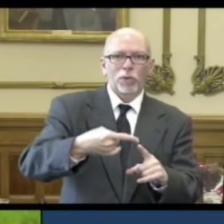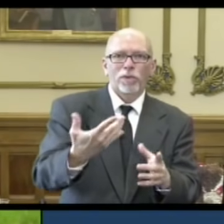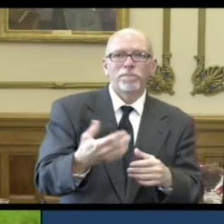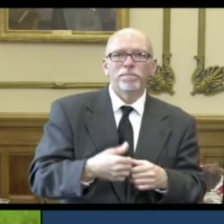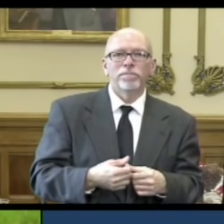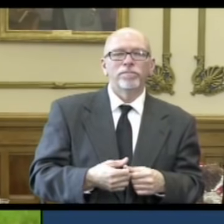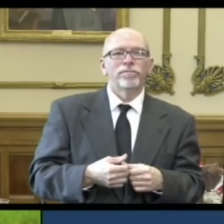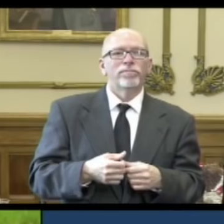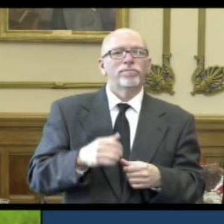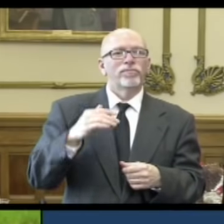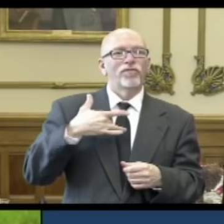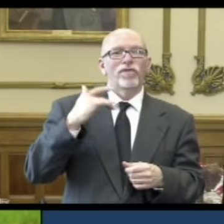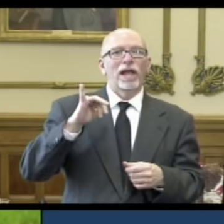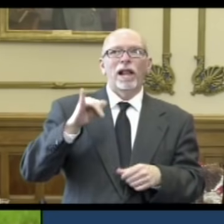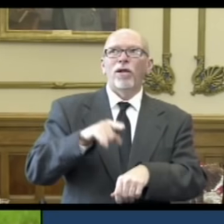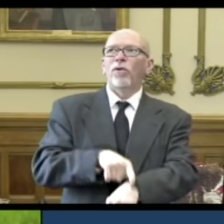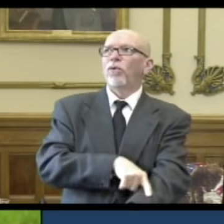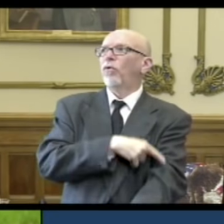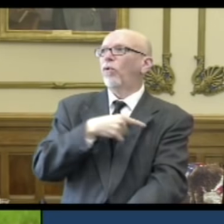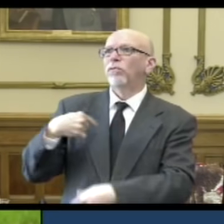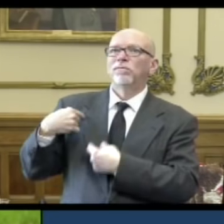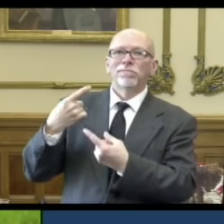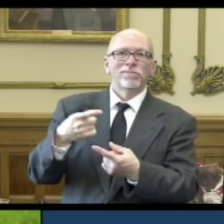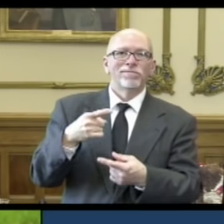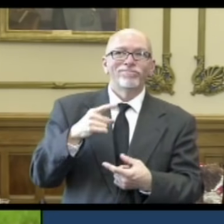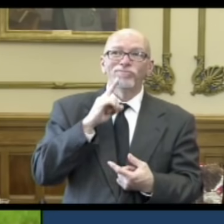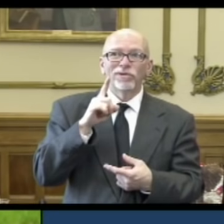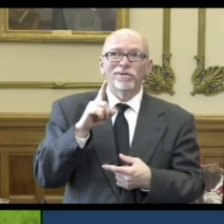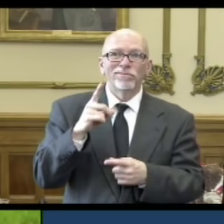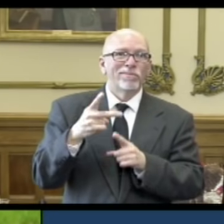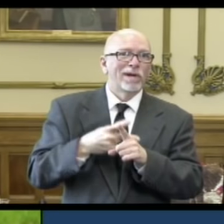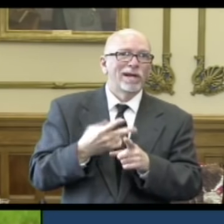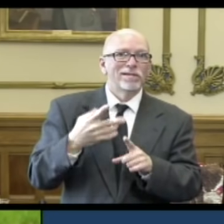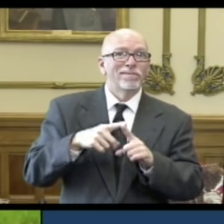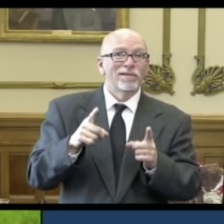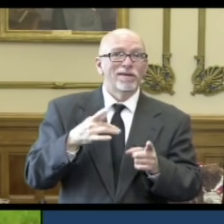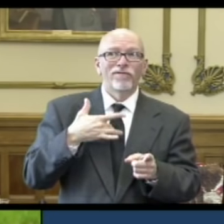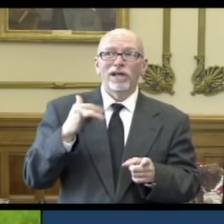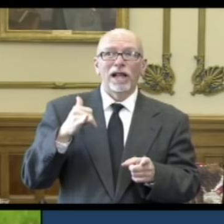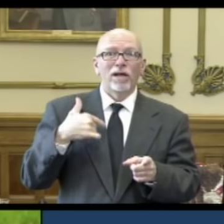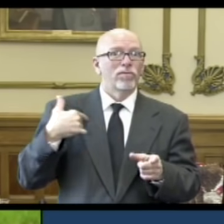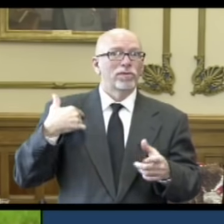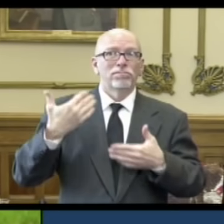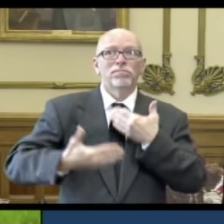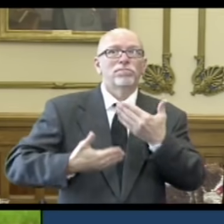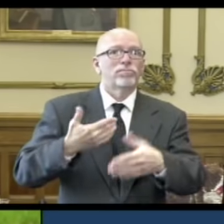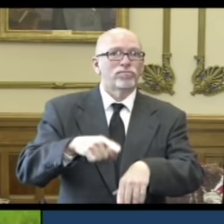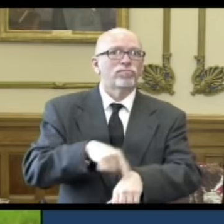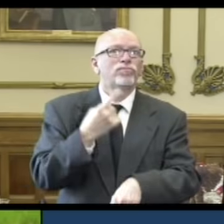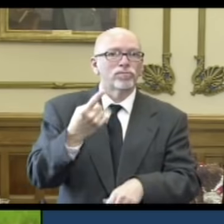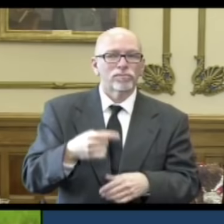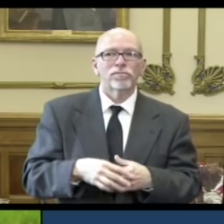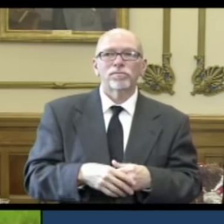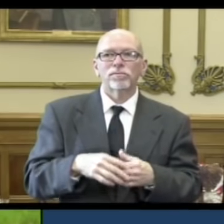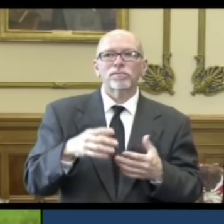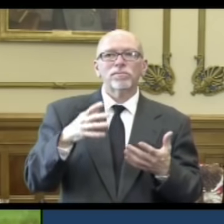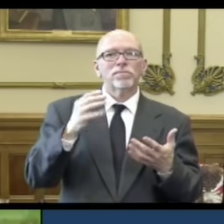THEME. THERE ARE SO MANY PEOPLE TO THANK FOR GETTING US TO THIS POINT I KNOW IT IT MAY BE SEEMS LIKE IT'S BEEN A LONG